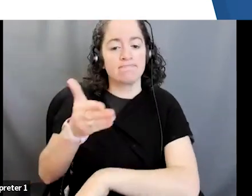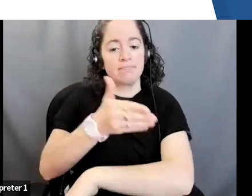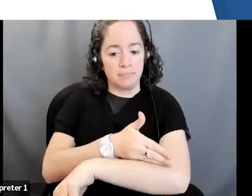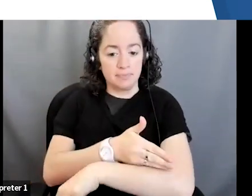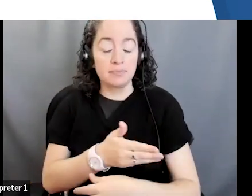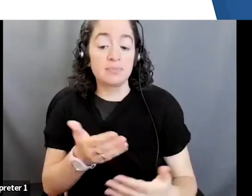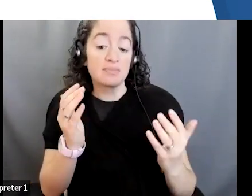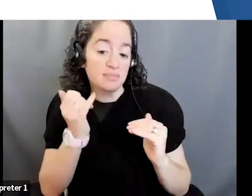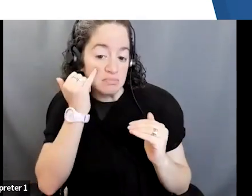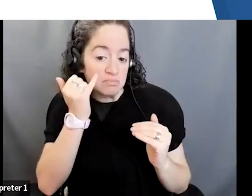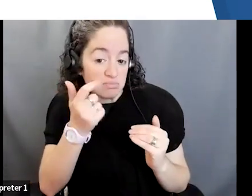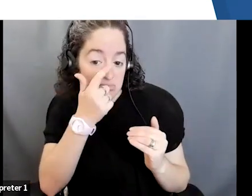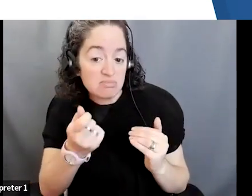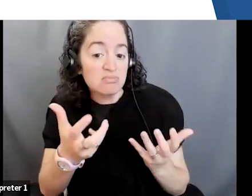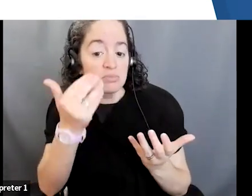if you go to equalizedigital.com.